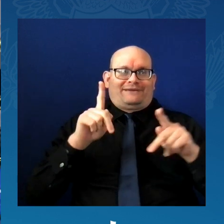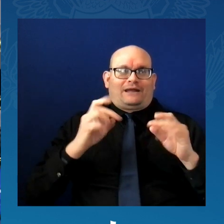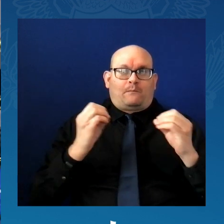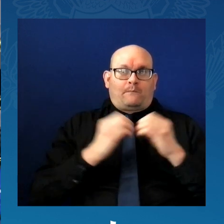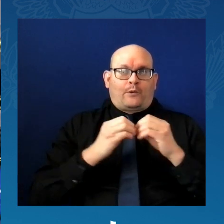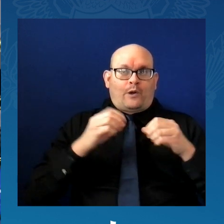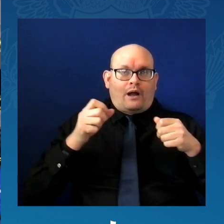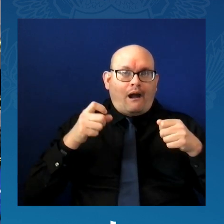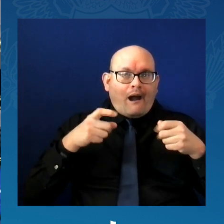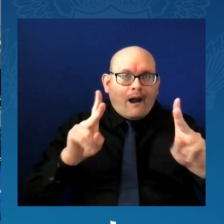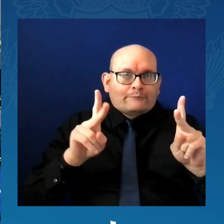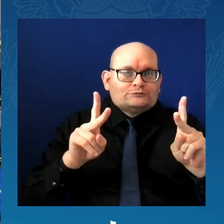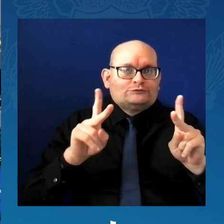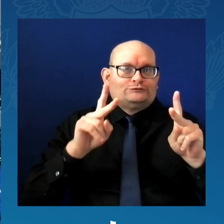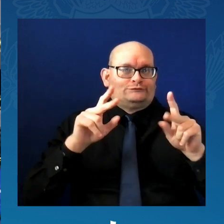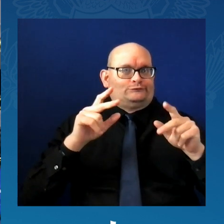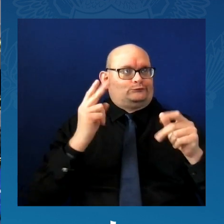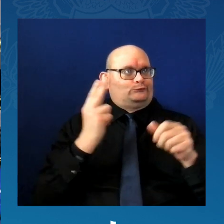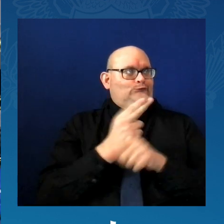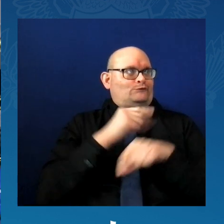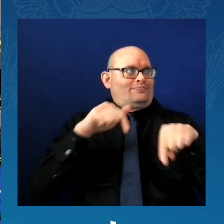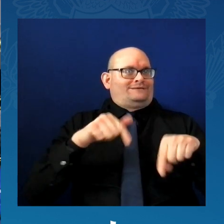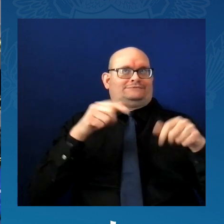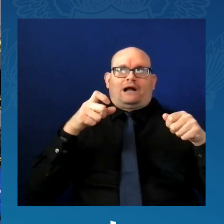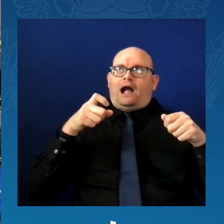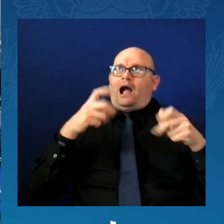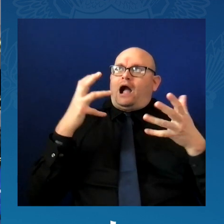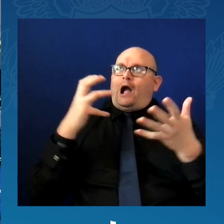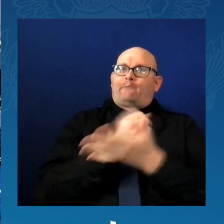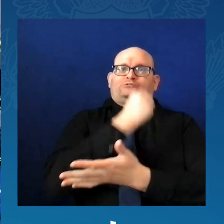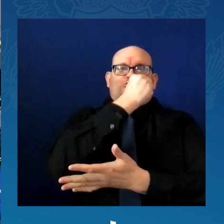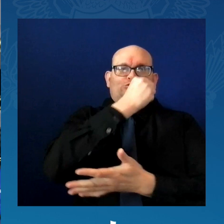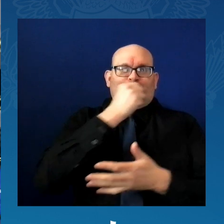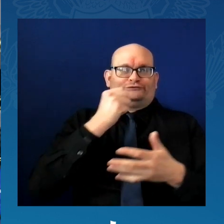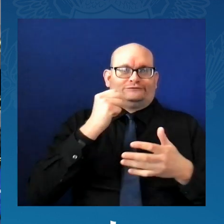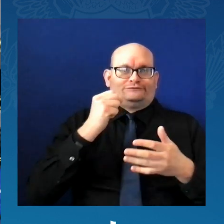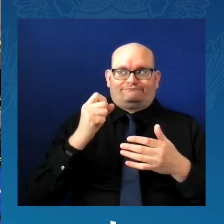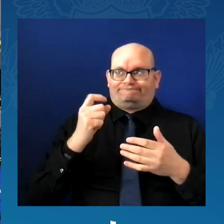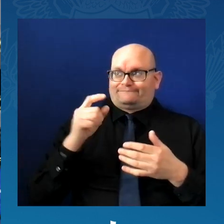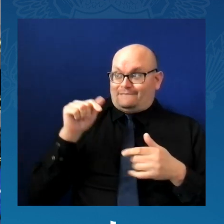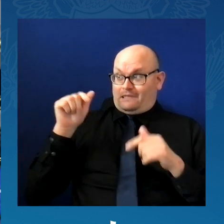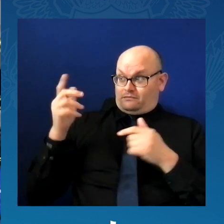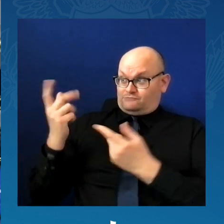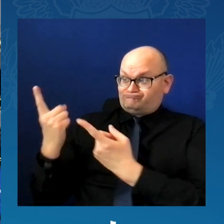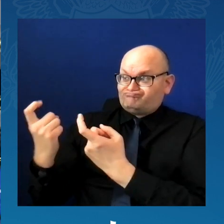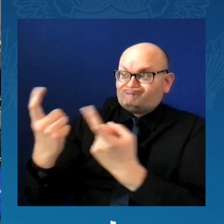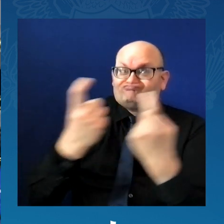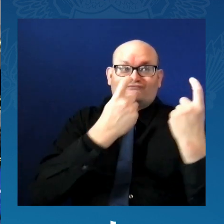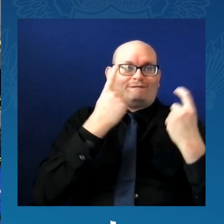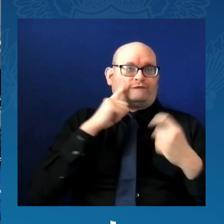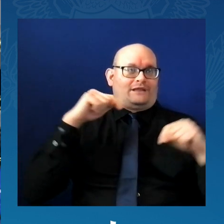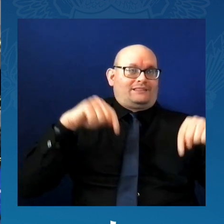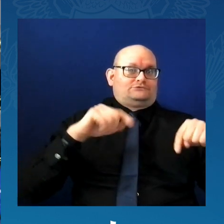And then really what we know this requires is new industry partnerships where industry is working hand in hand with academia,